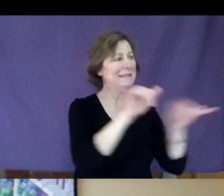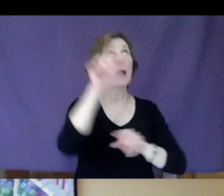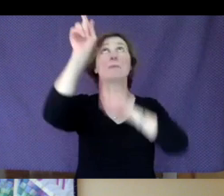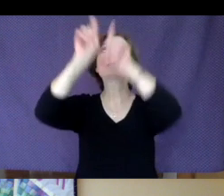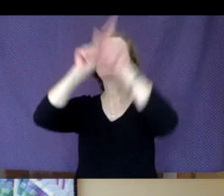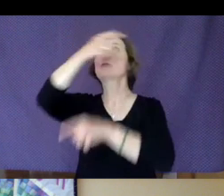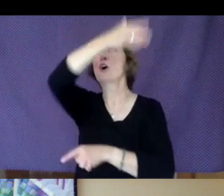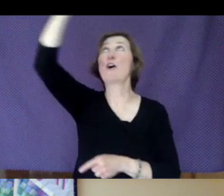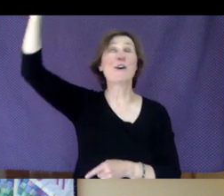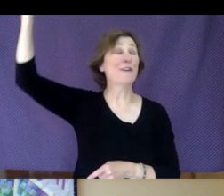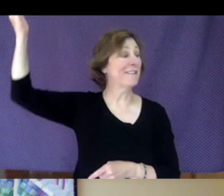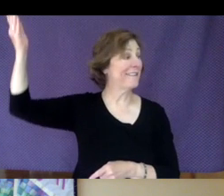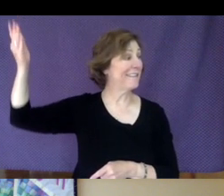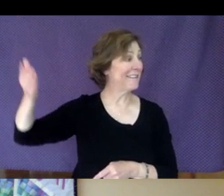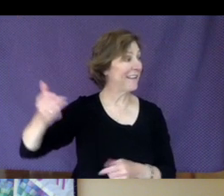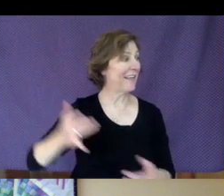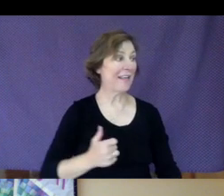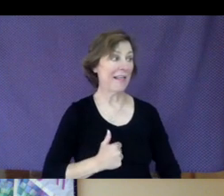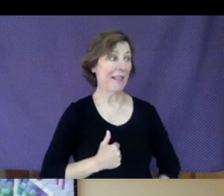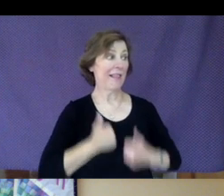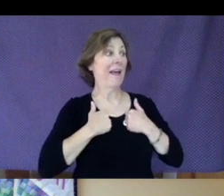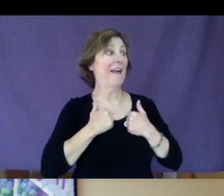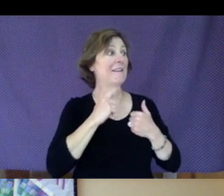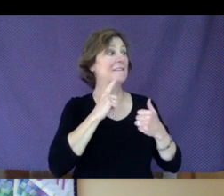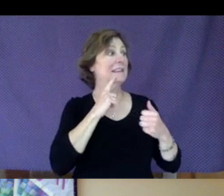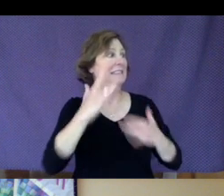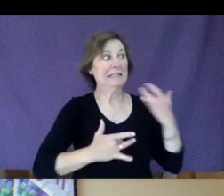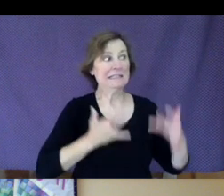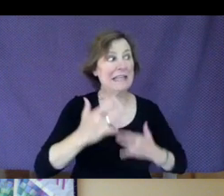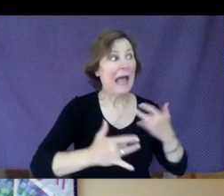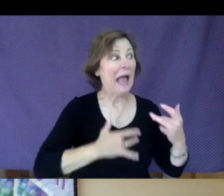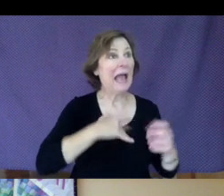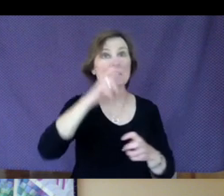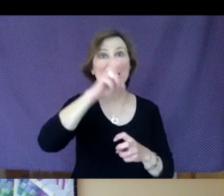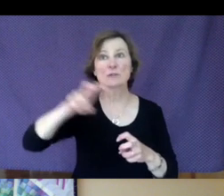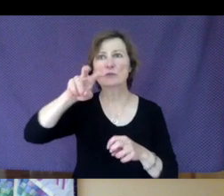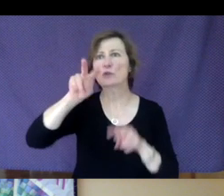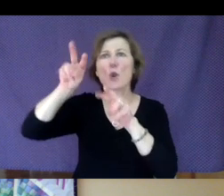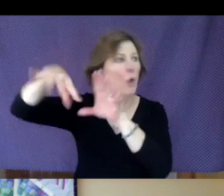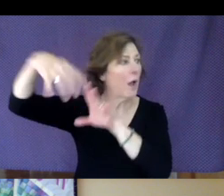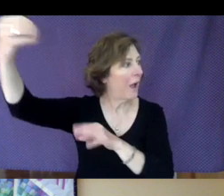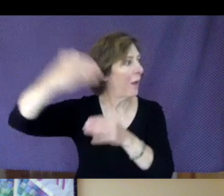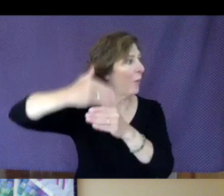Life is an exciting journey Look out the windows ask questions